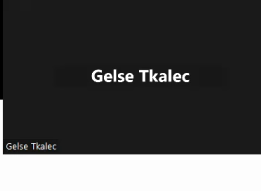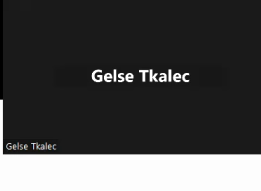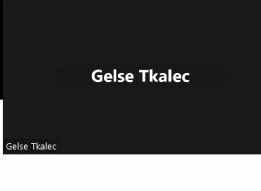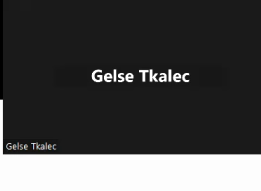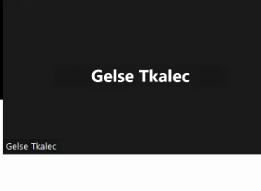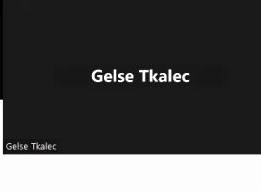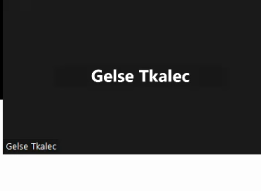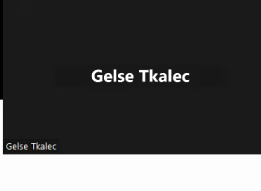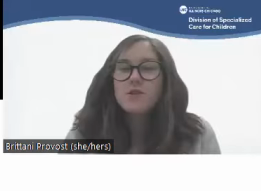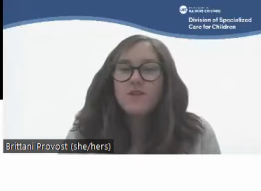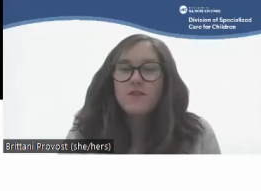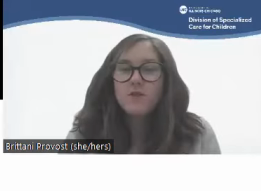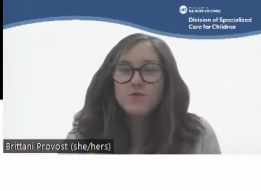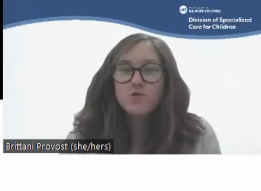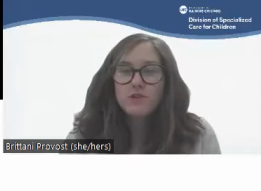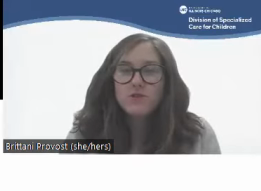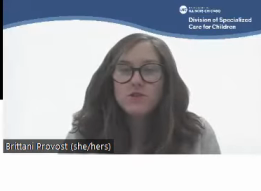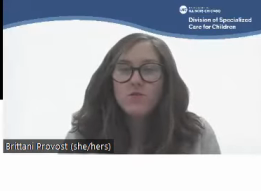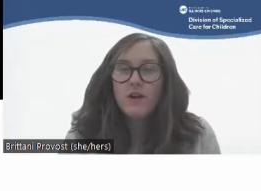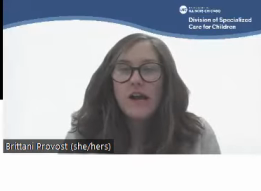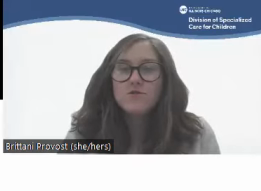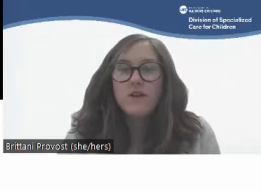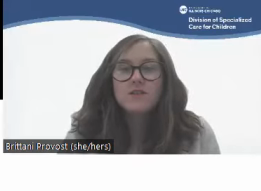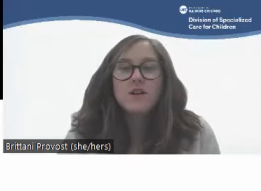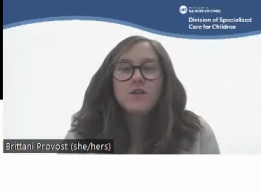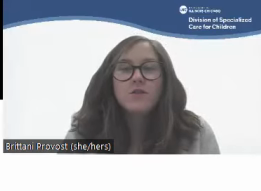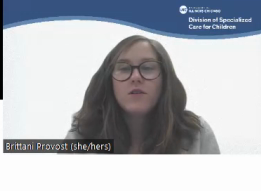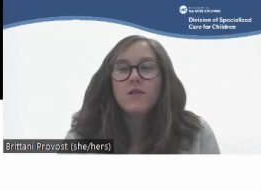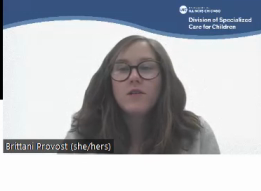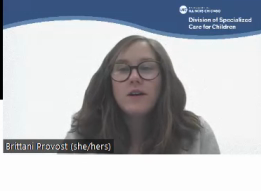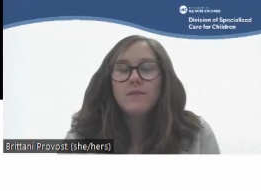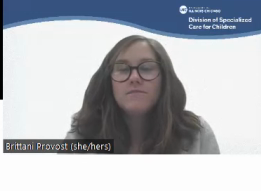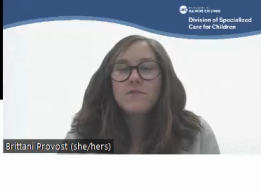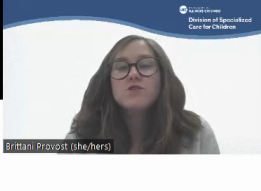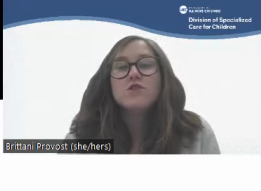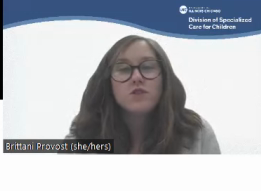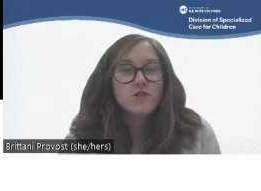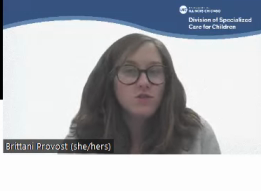companies to be doing so I think those two resources are where I direct your um concern to